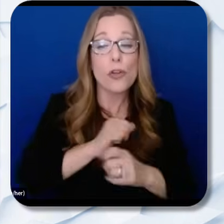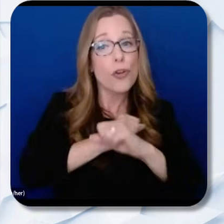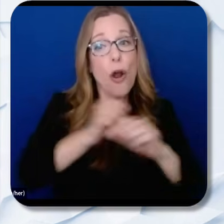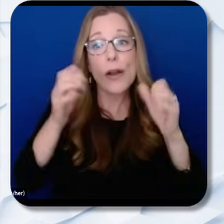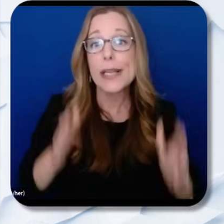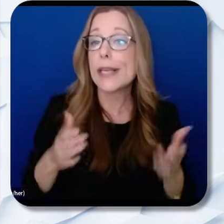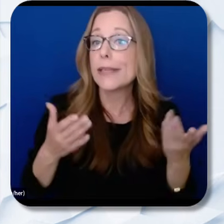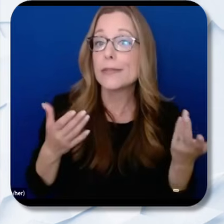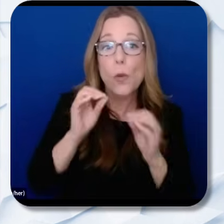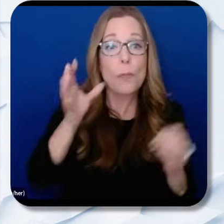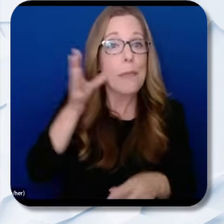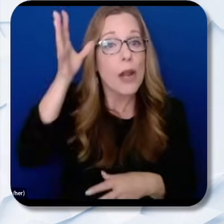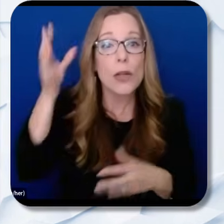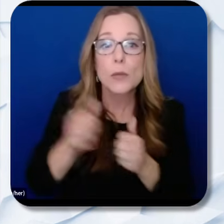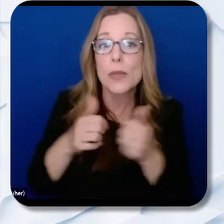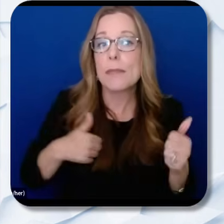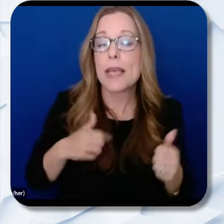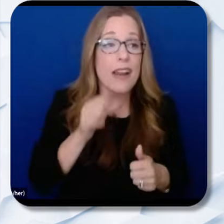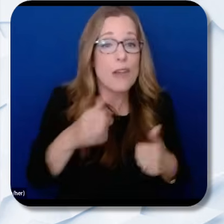The school district couldn't, like, solve all of my problems all at once,